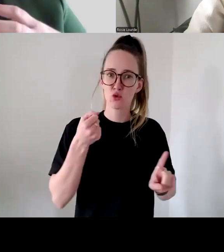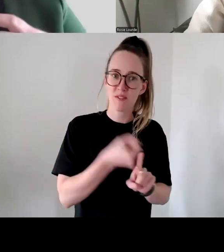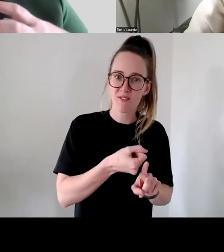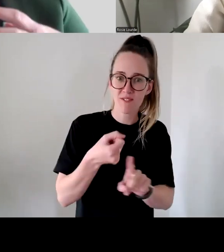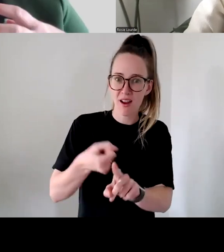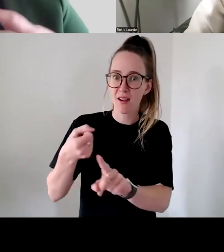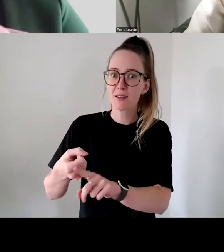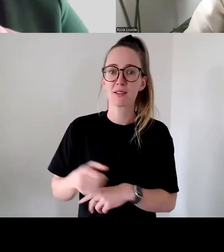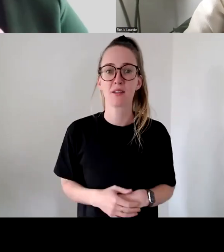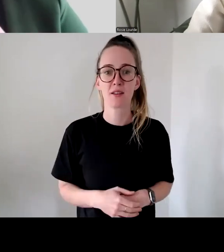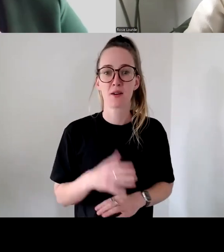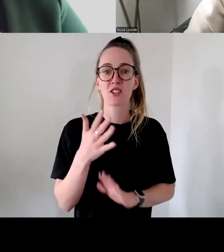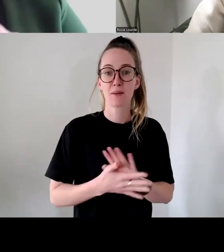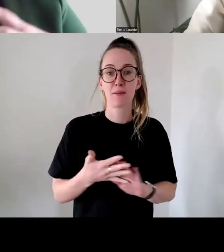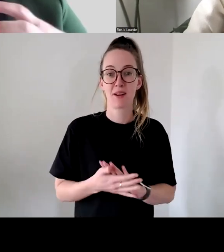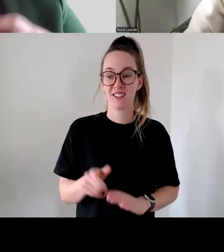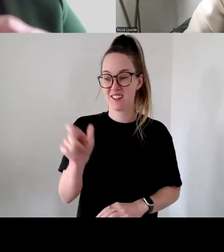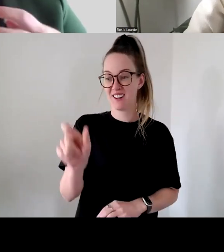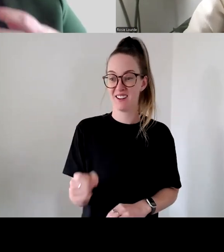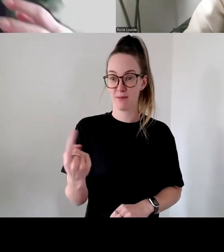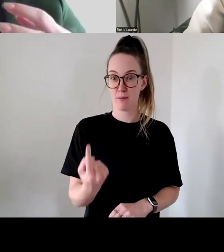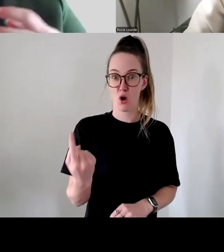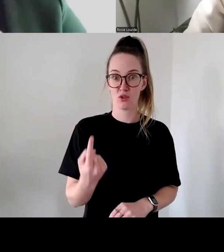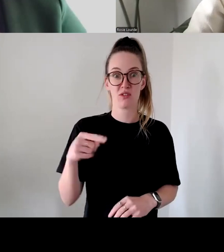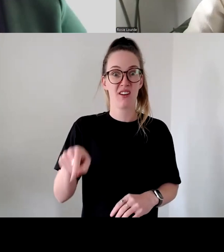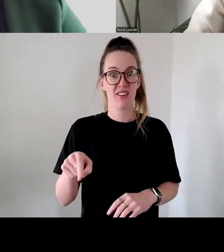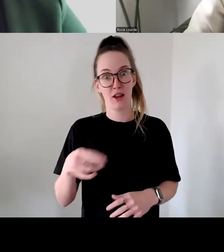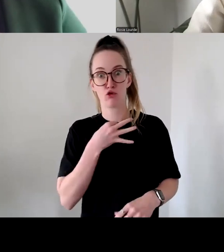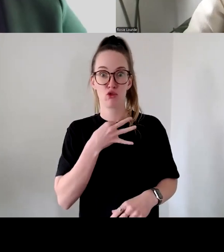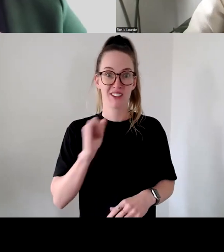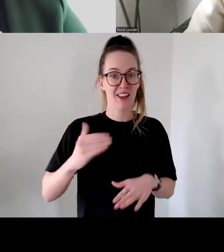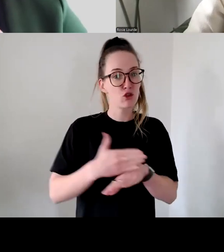it's not putting individual careers on the line to get big change and to be quite honest,